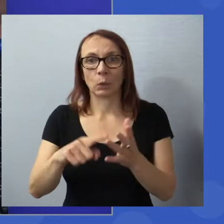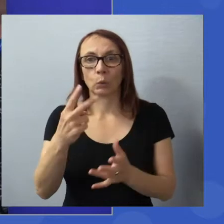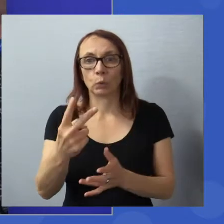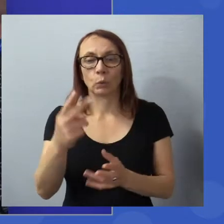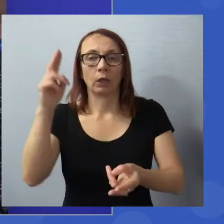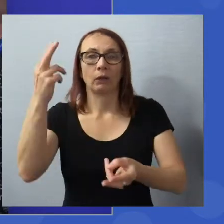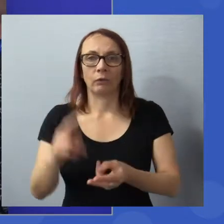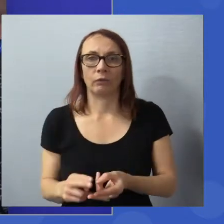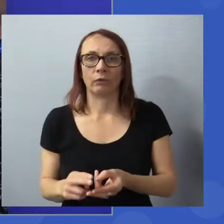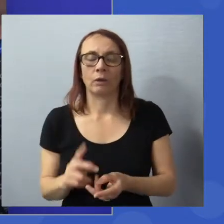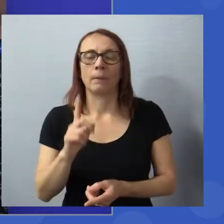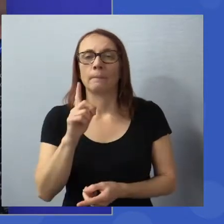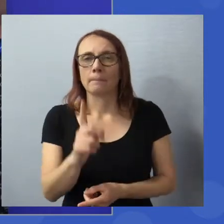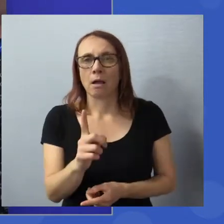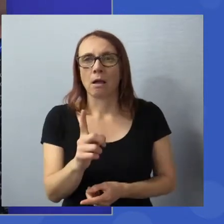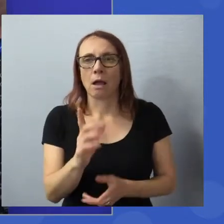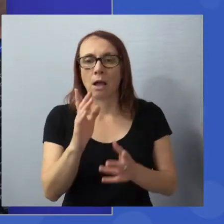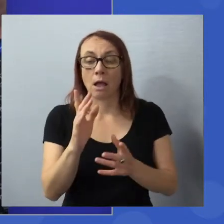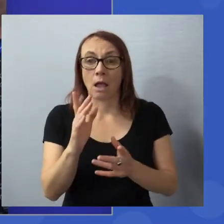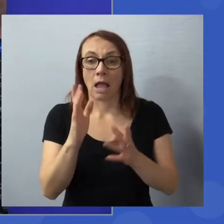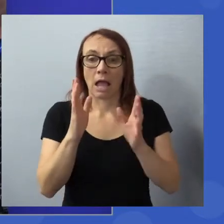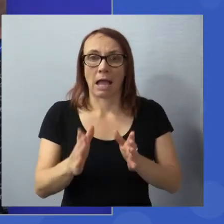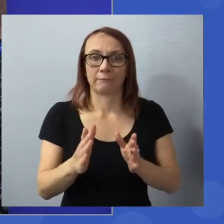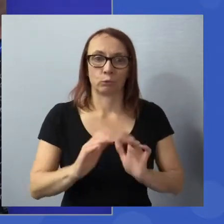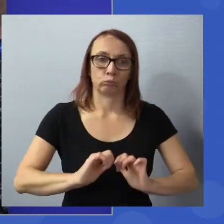is really predicated on having a solid transport network or having decent